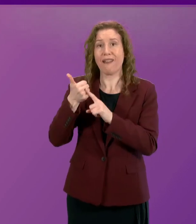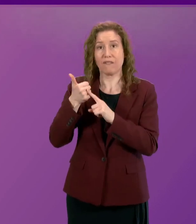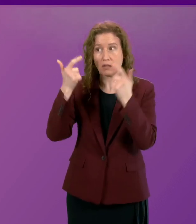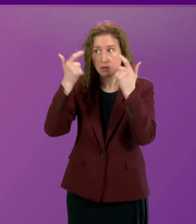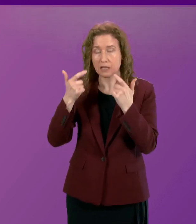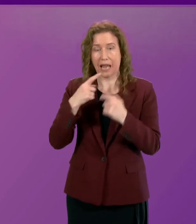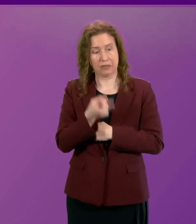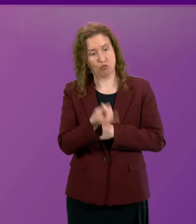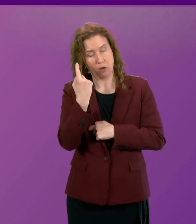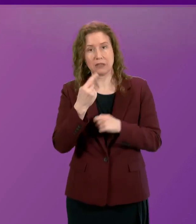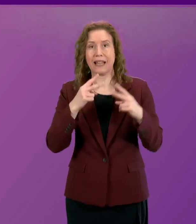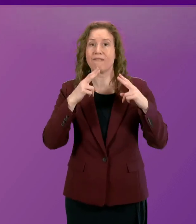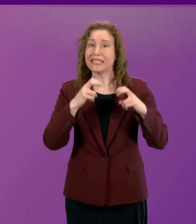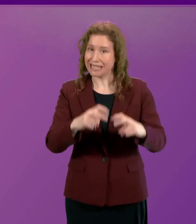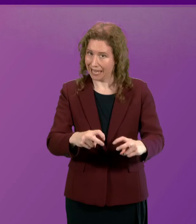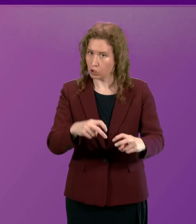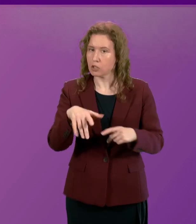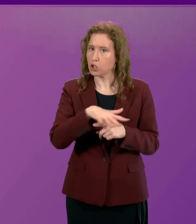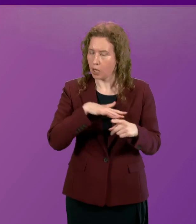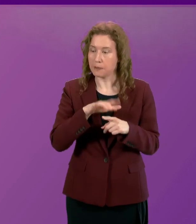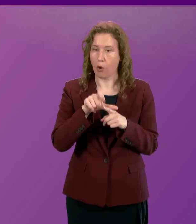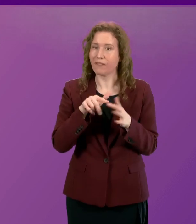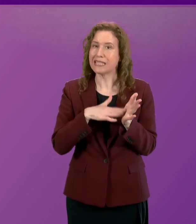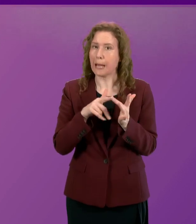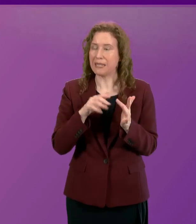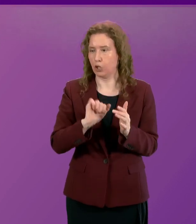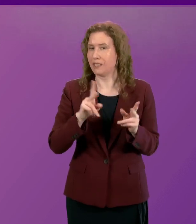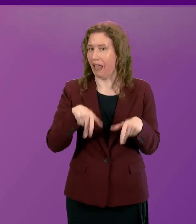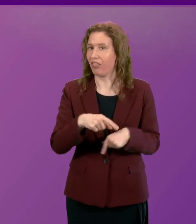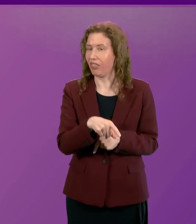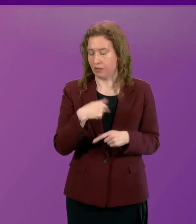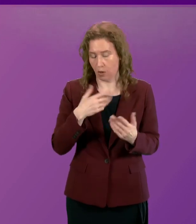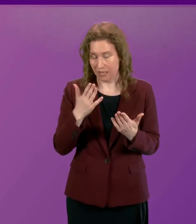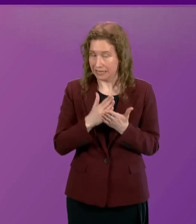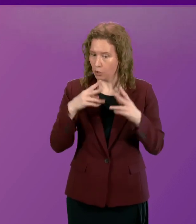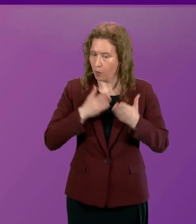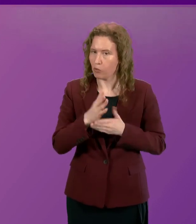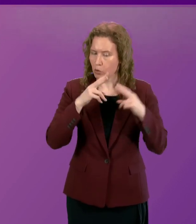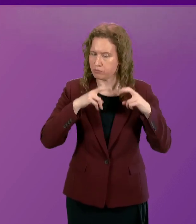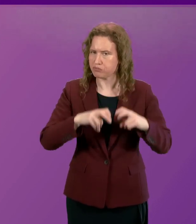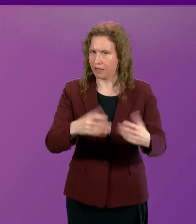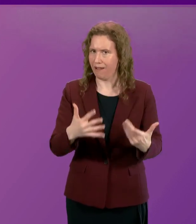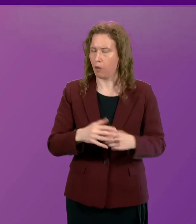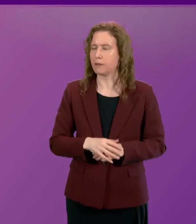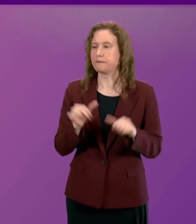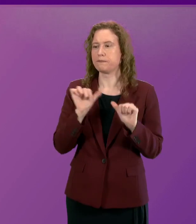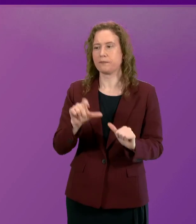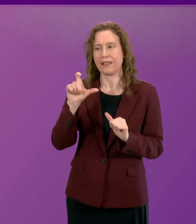investigation into the circumstances of Demi’s death, and that is under way.